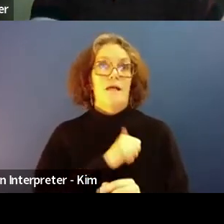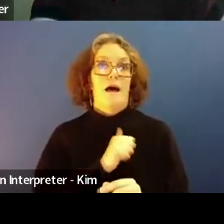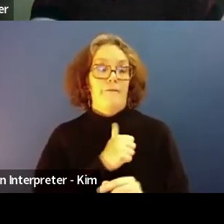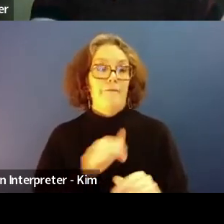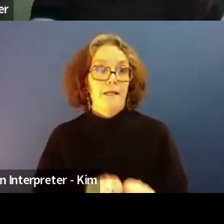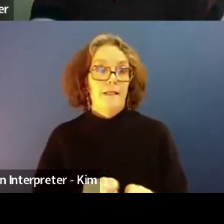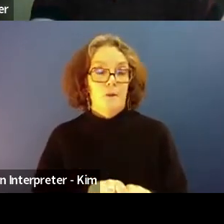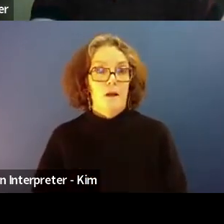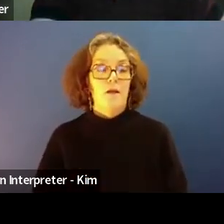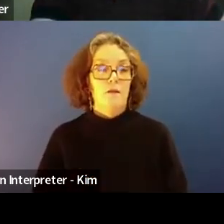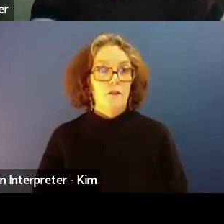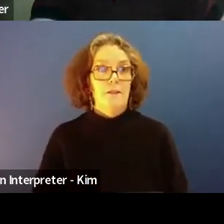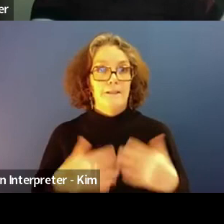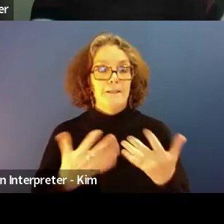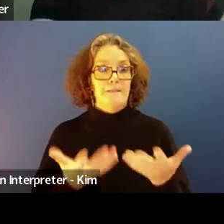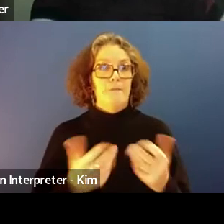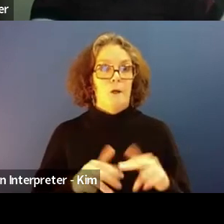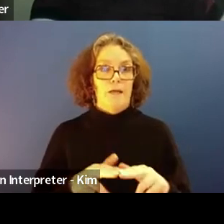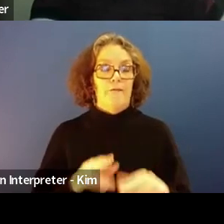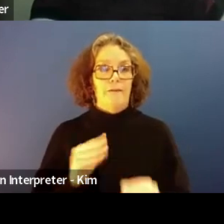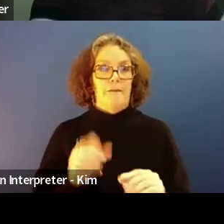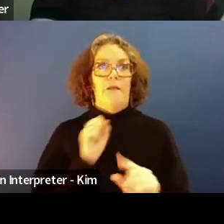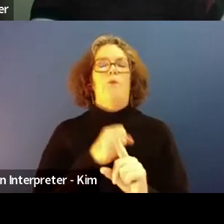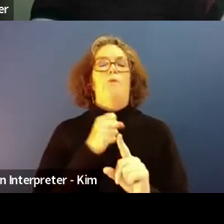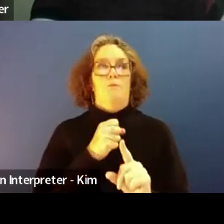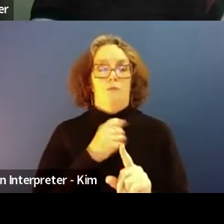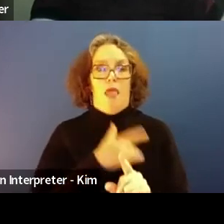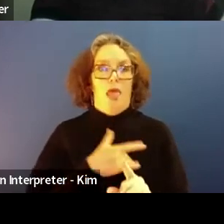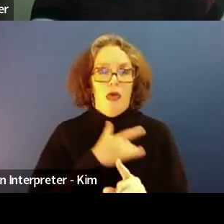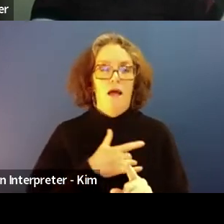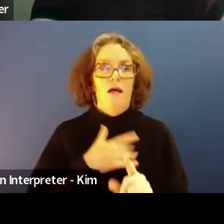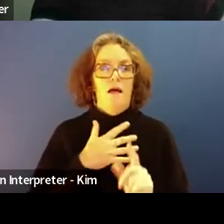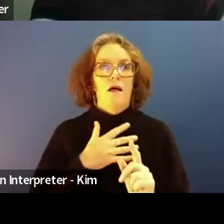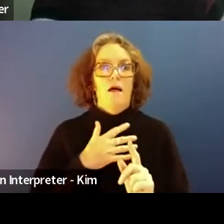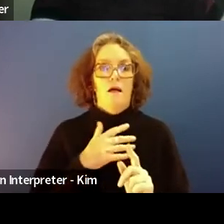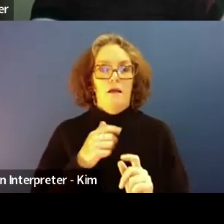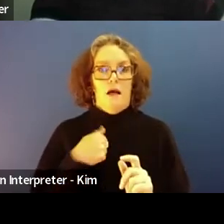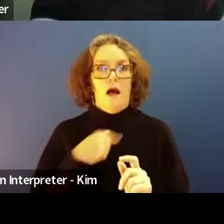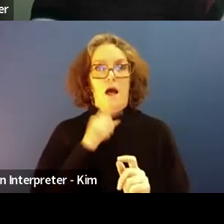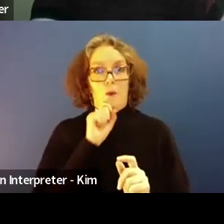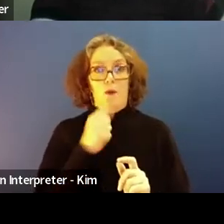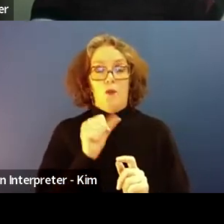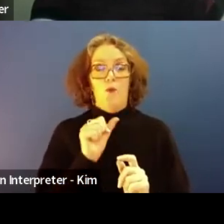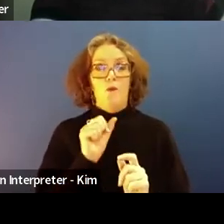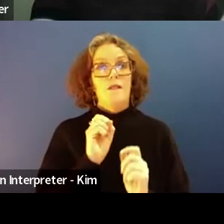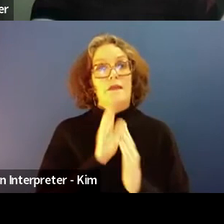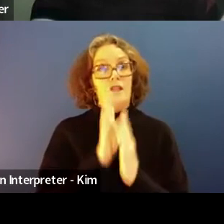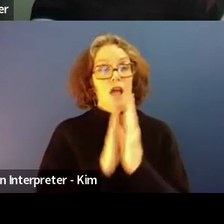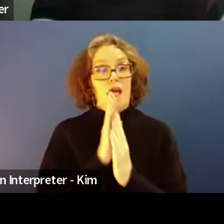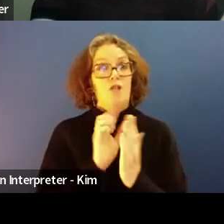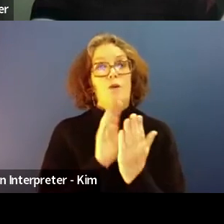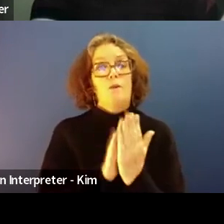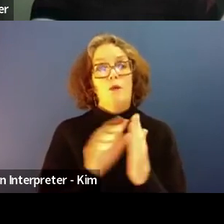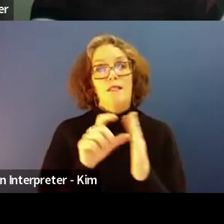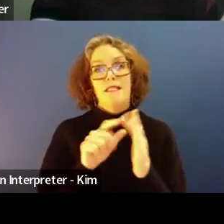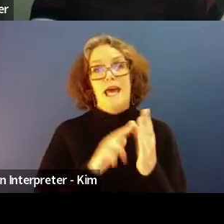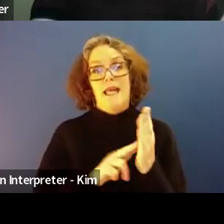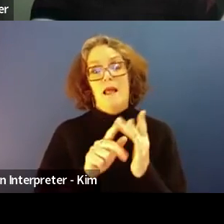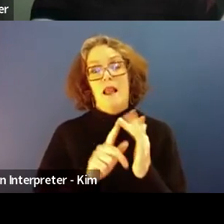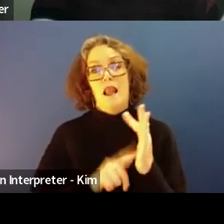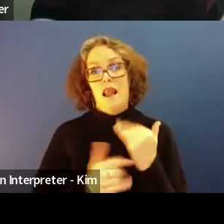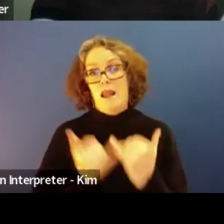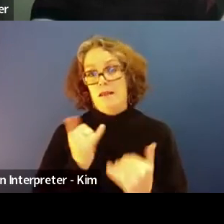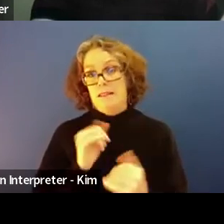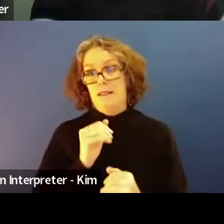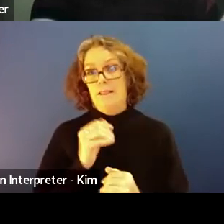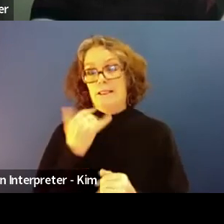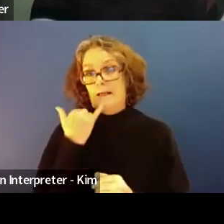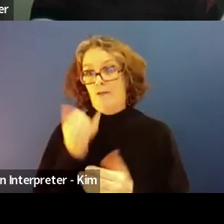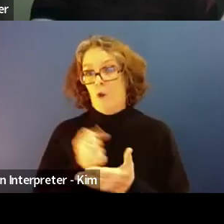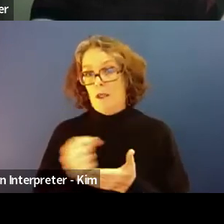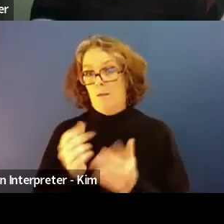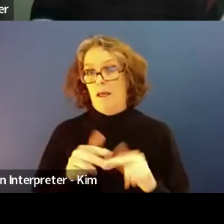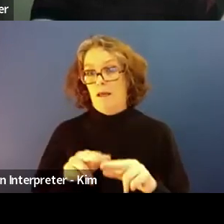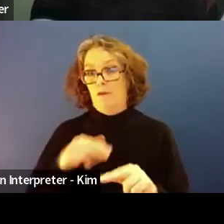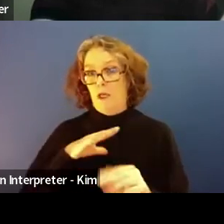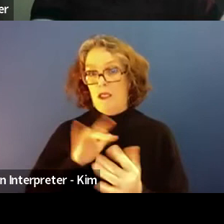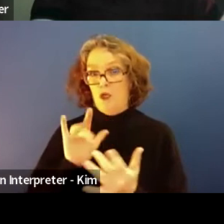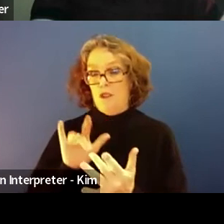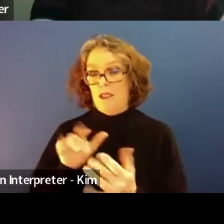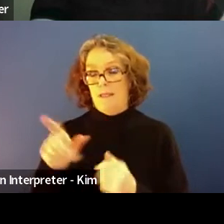had a personal note throughout the content so I will be using the chat to post Daniels number, but other than that, I guess. My favorite childhood story, so I'm promise grew up, I grew up in earlier, like in the country.